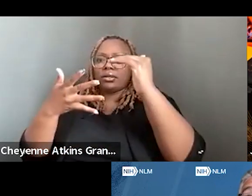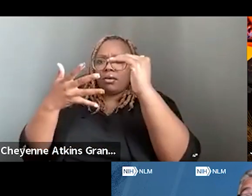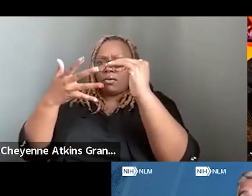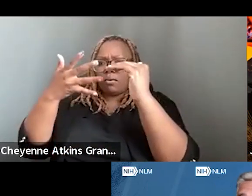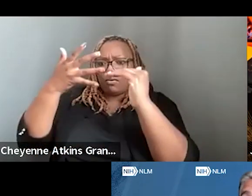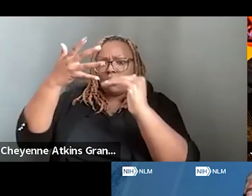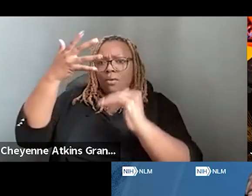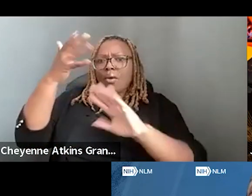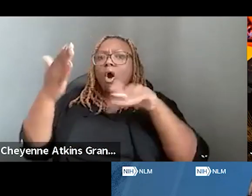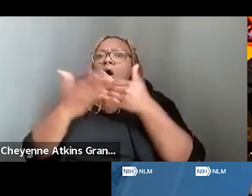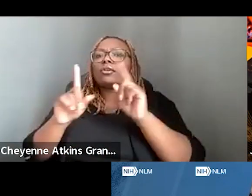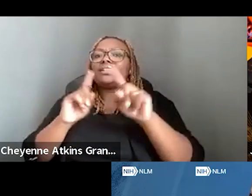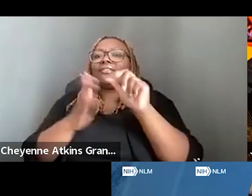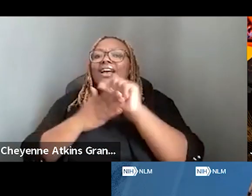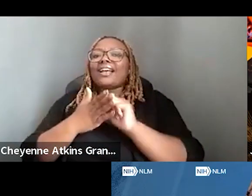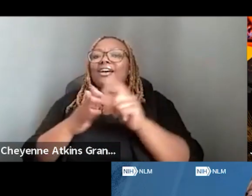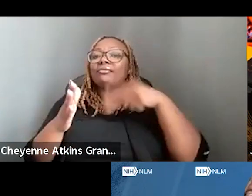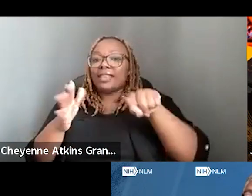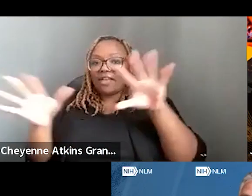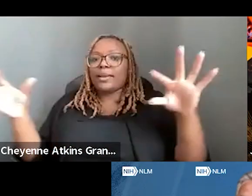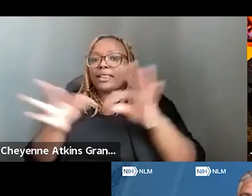that they've been linked to as a delegate.